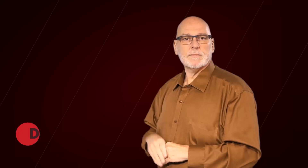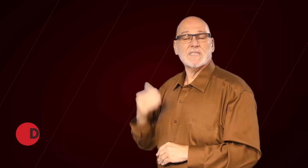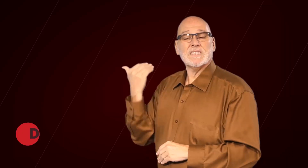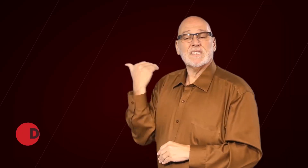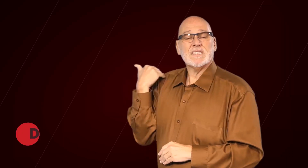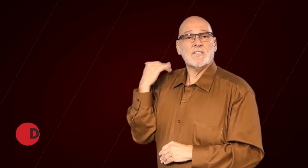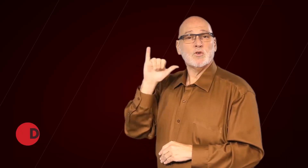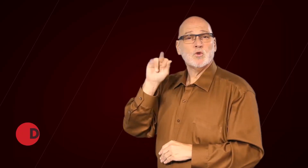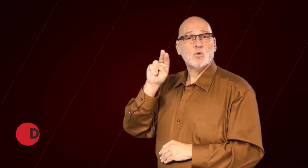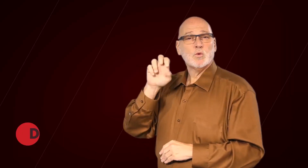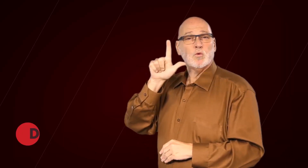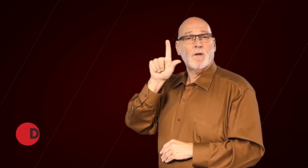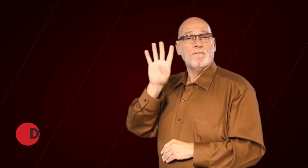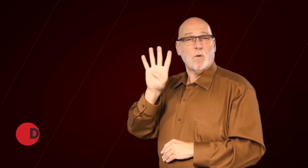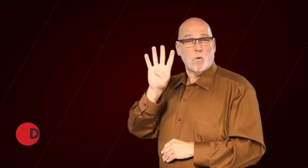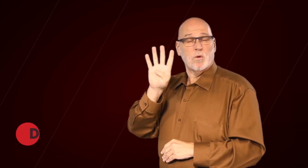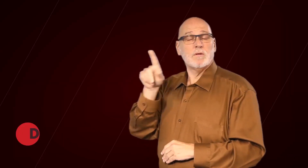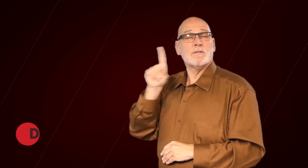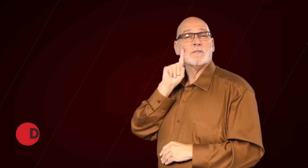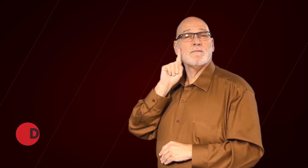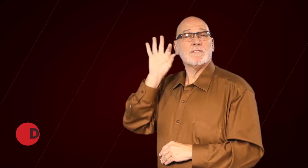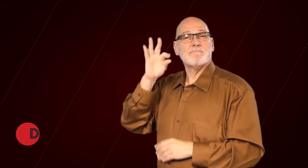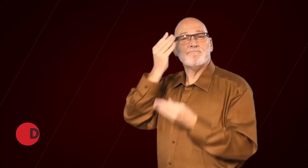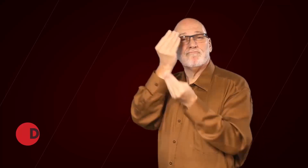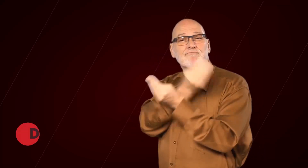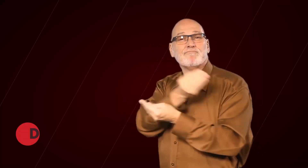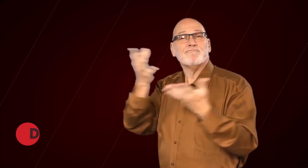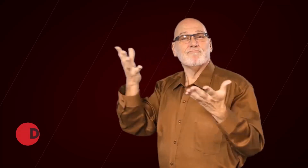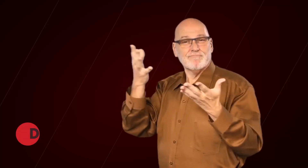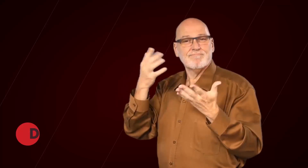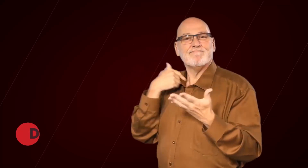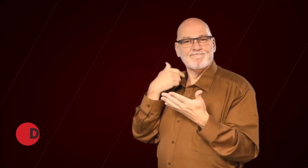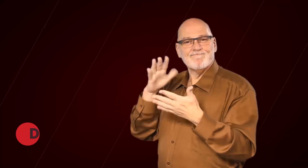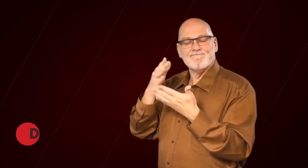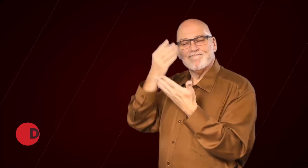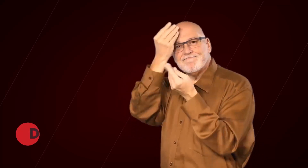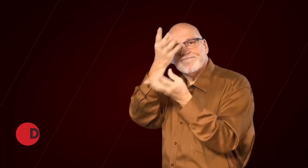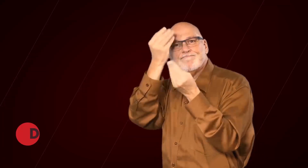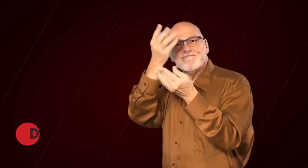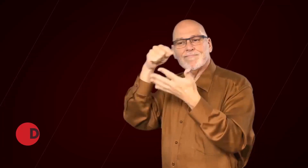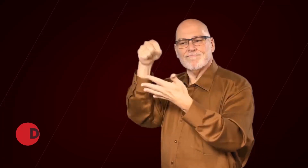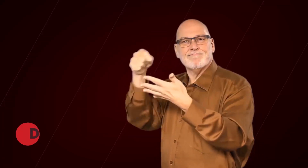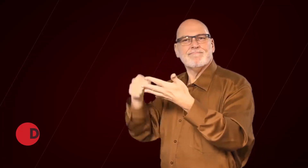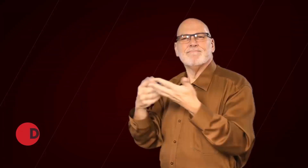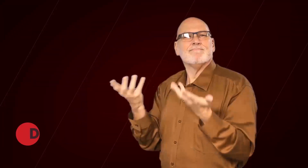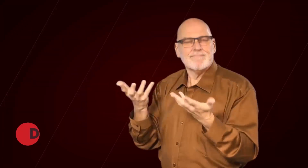[ANSELMO]: In DeafDots June 24th report, we cited reports that